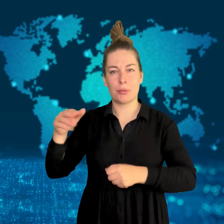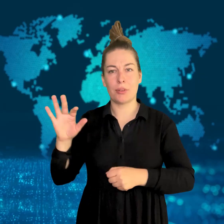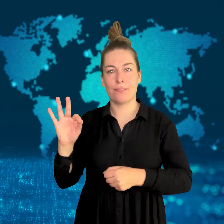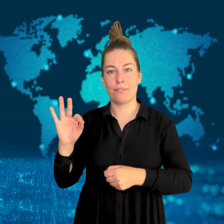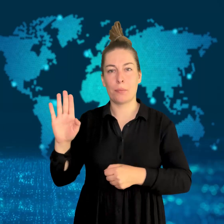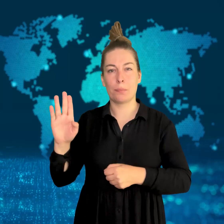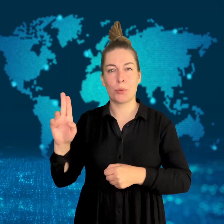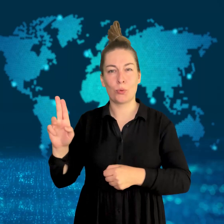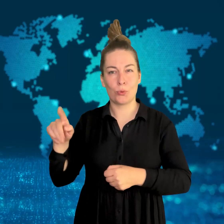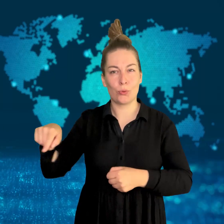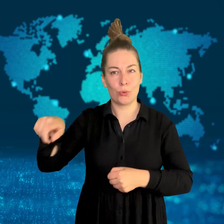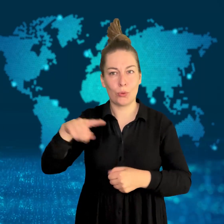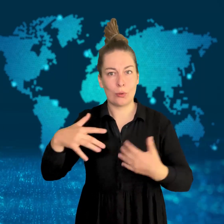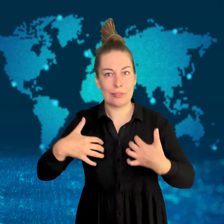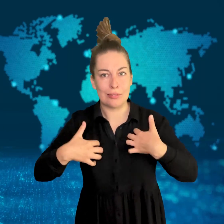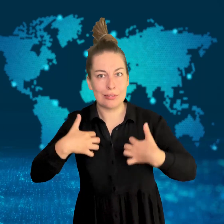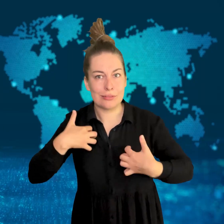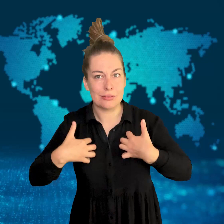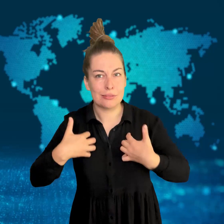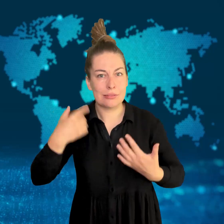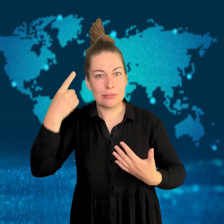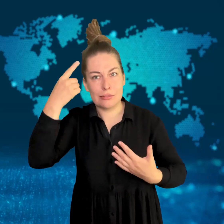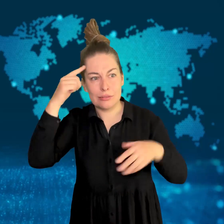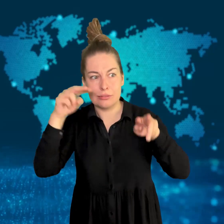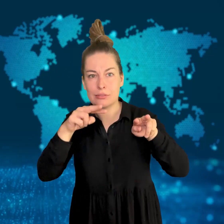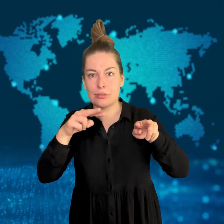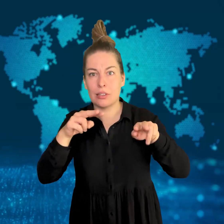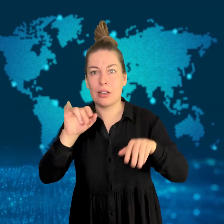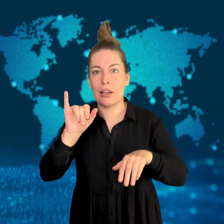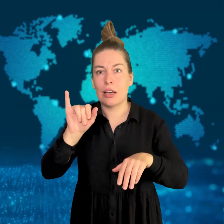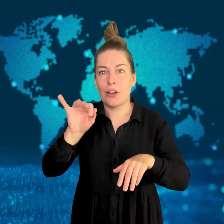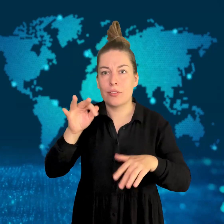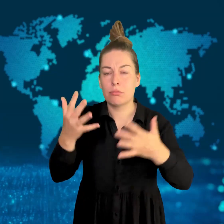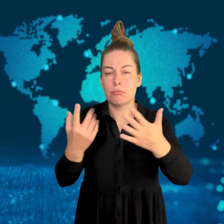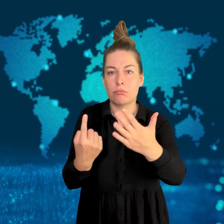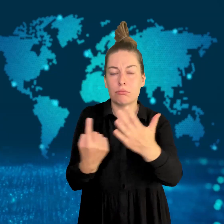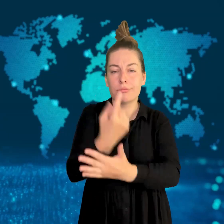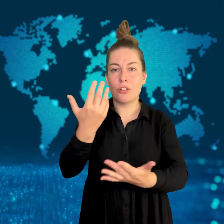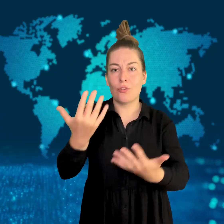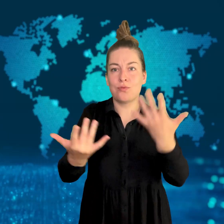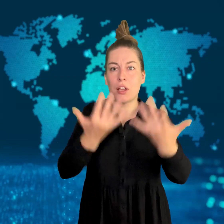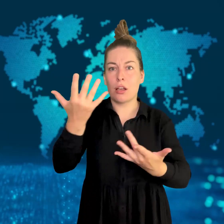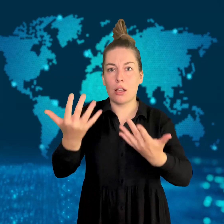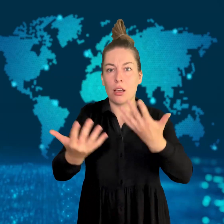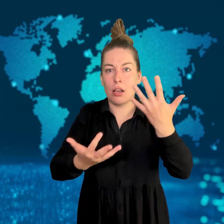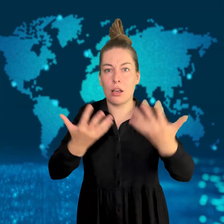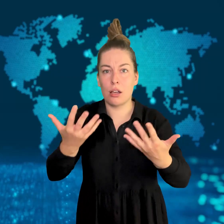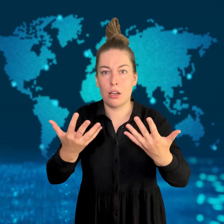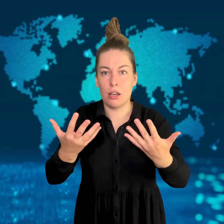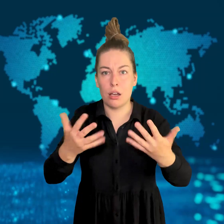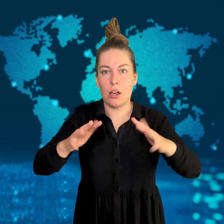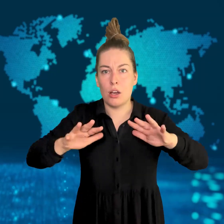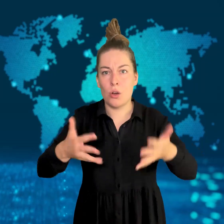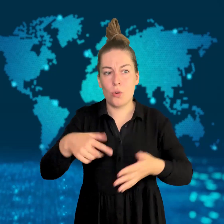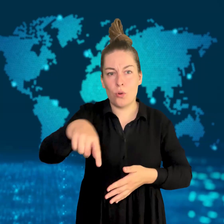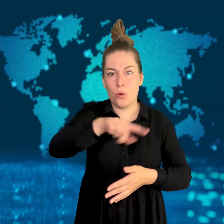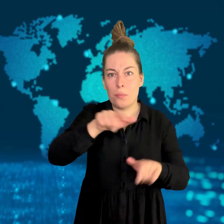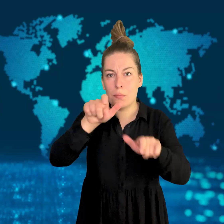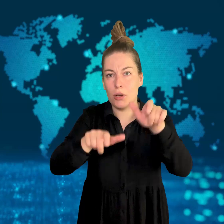it would be impossible for a large number of people to